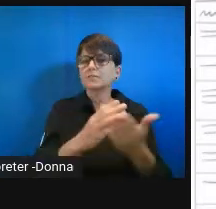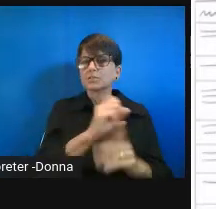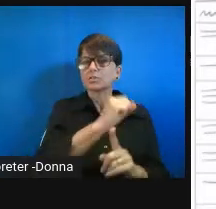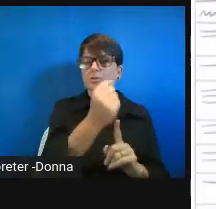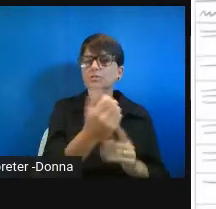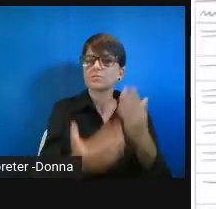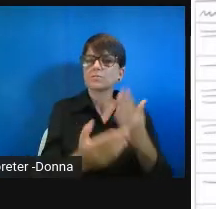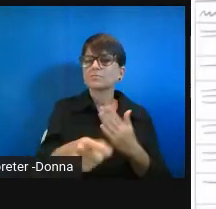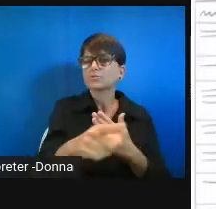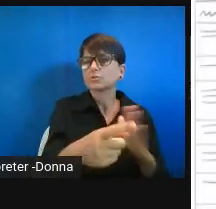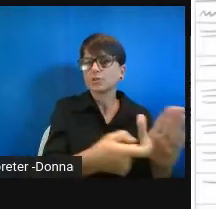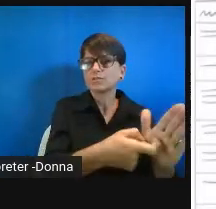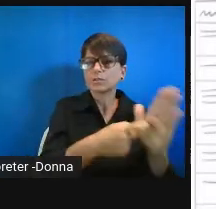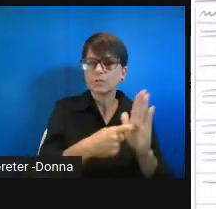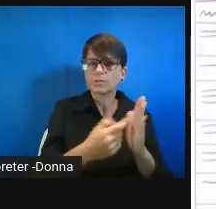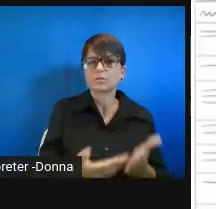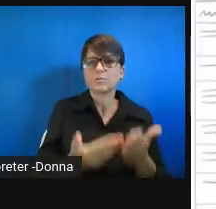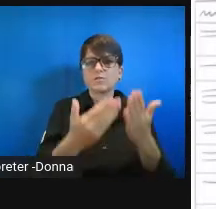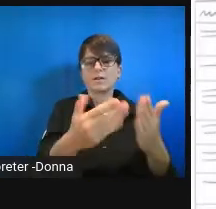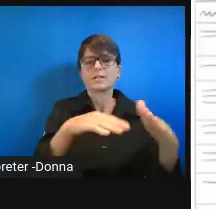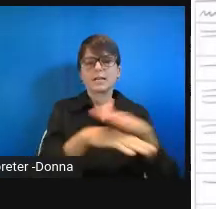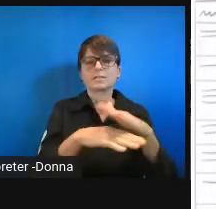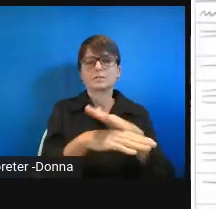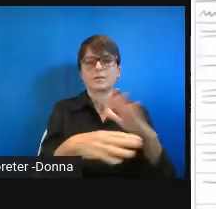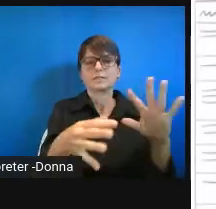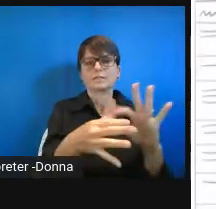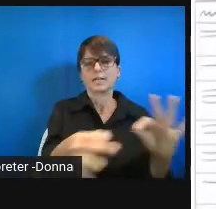to provide an accessibility statement such as public institution